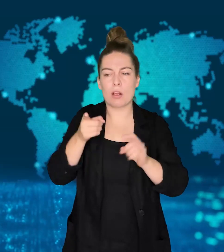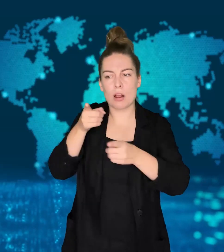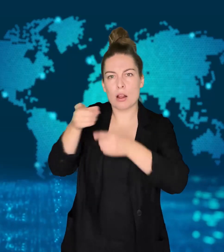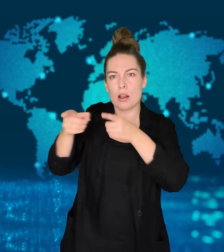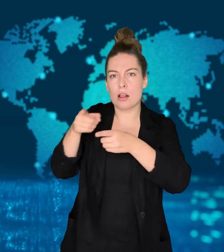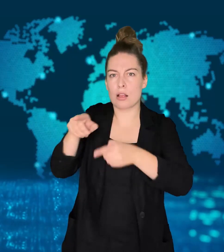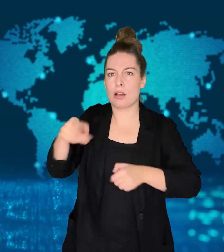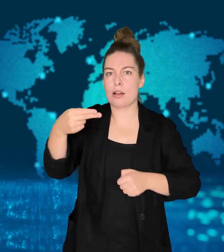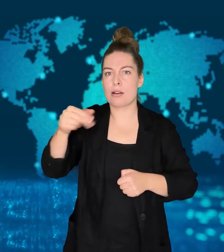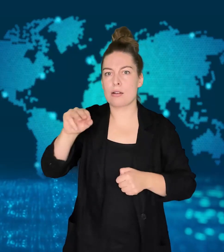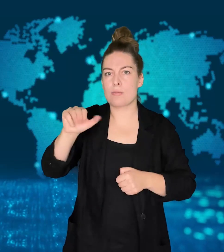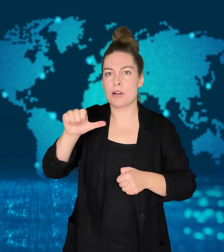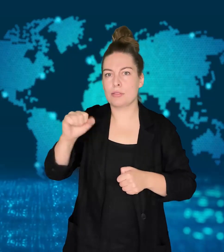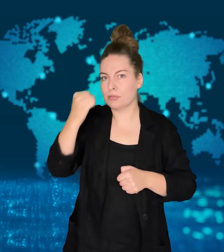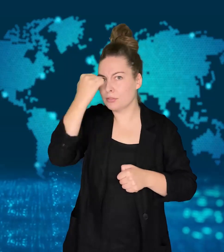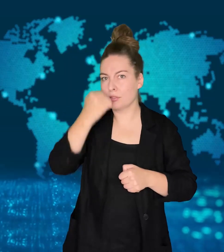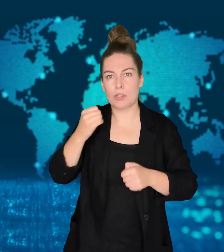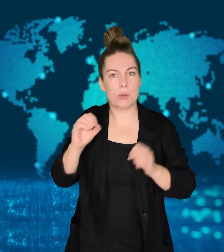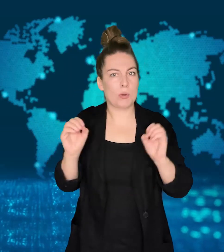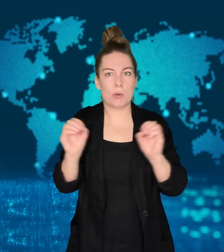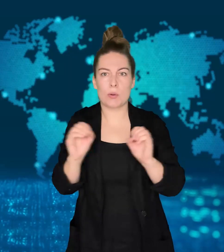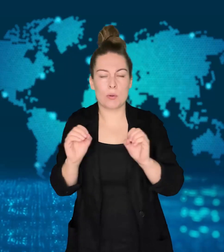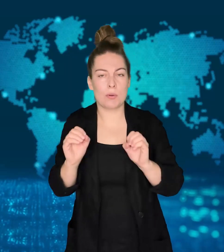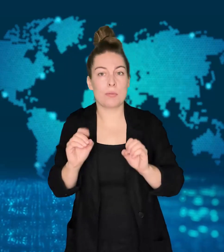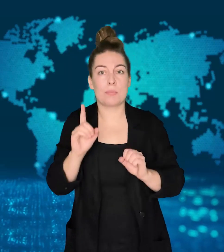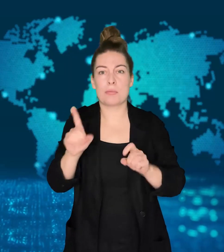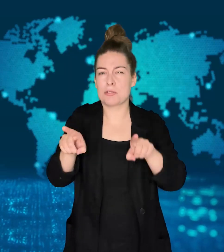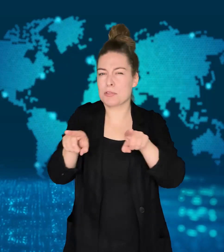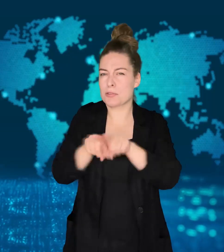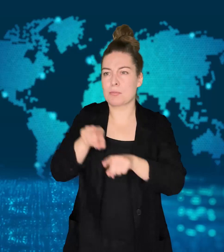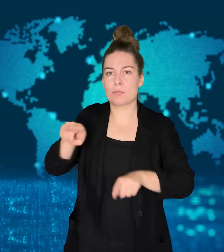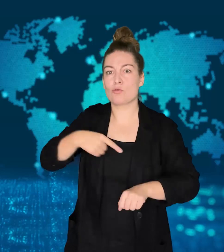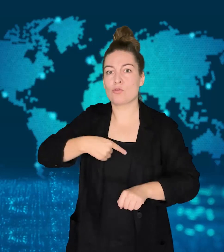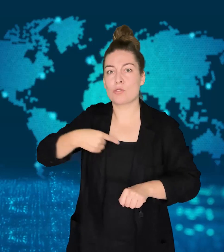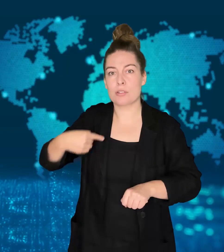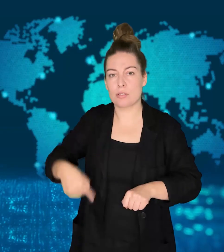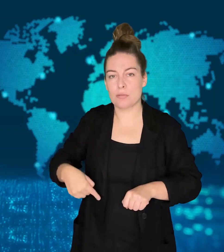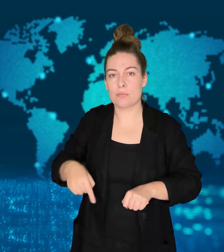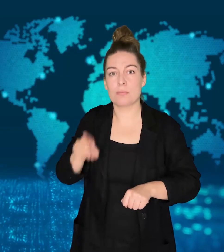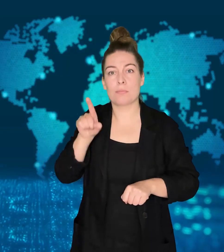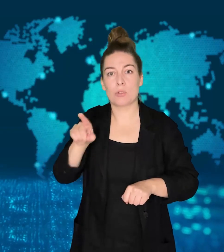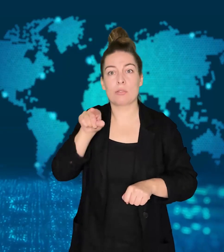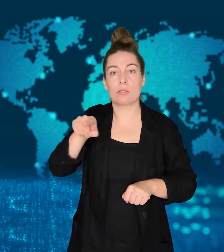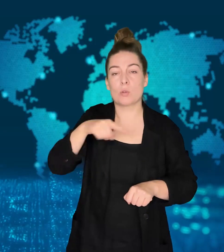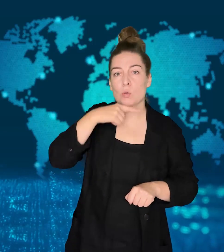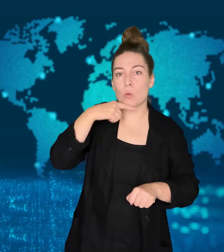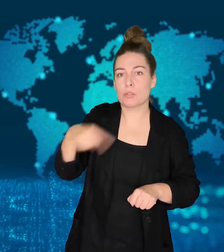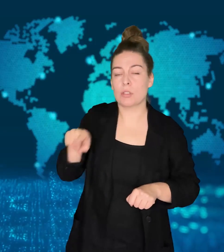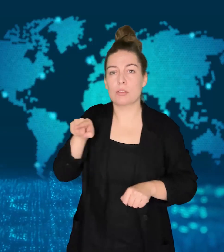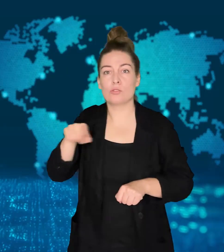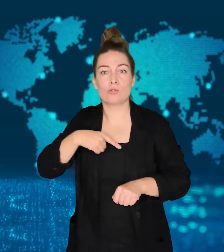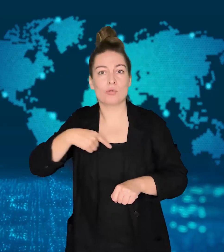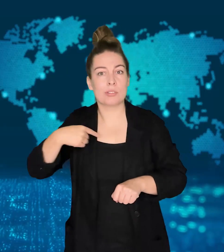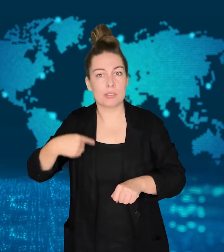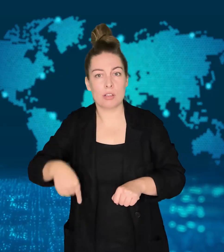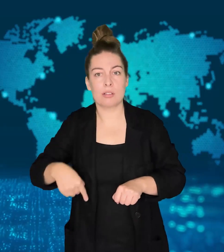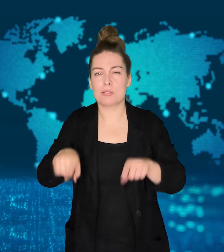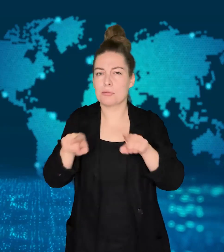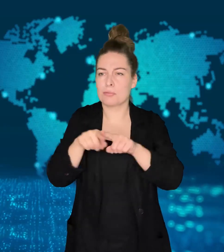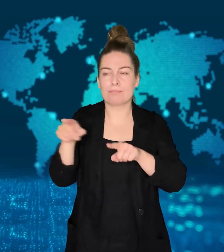but did not condemn Hamas. China has not condemned Hamas either,